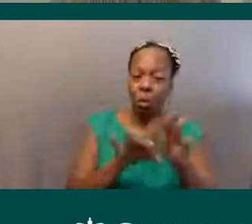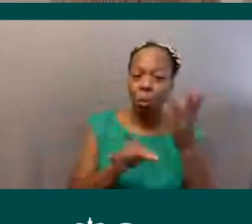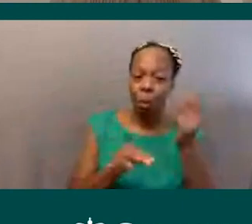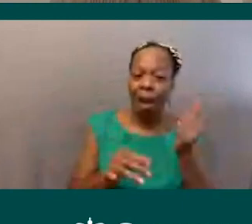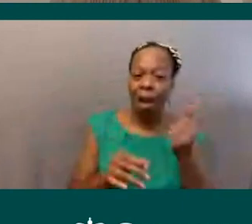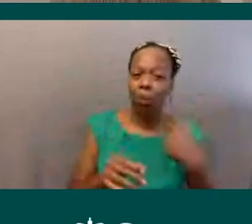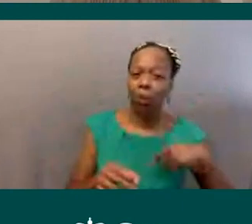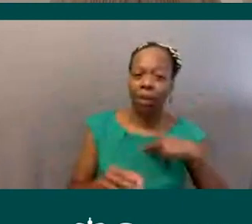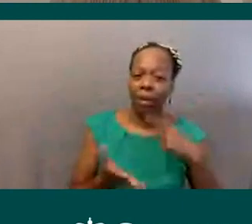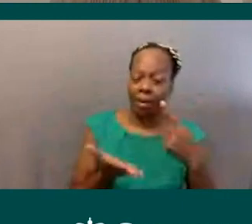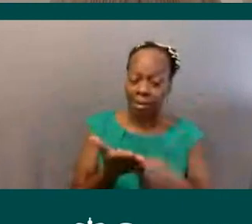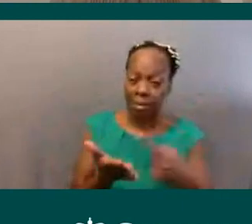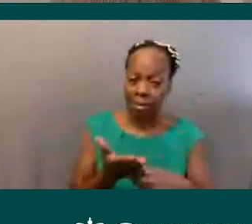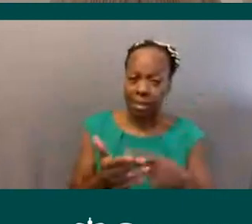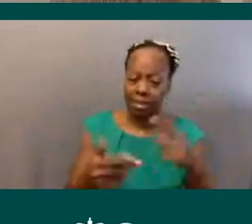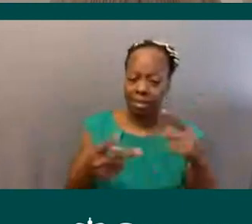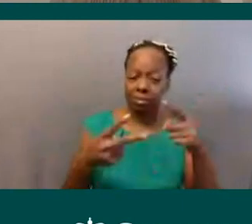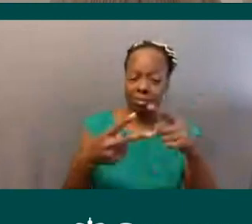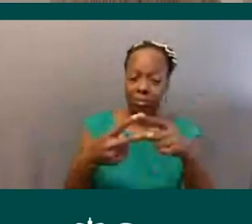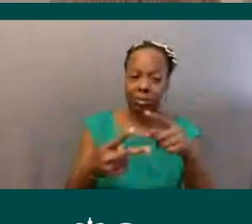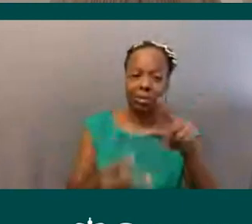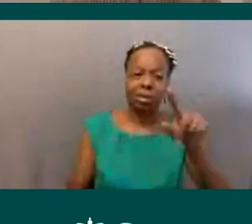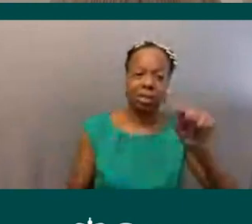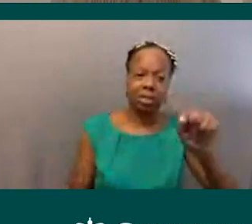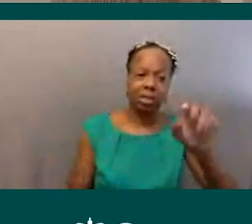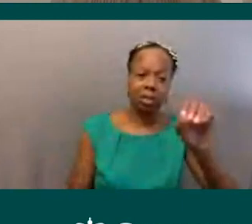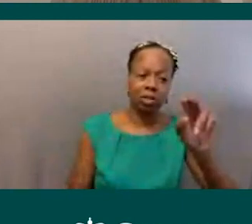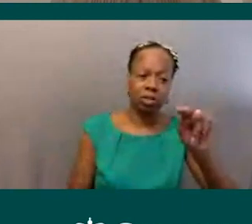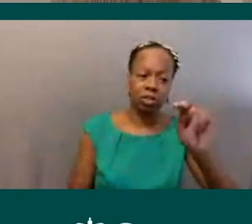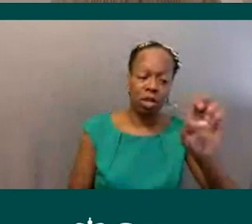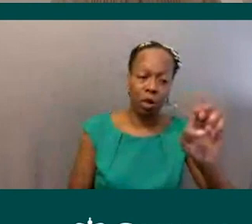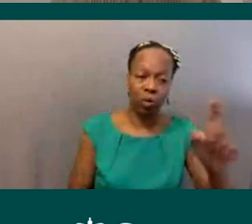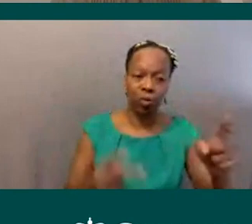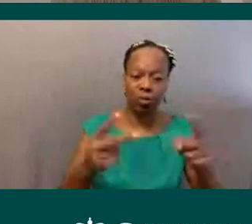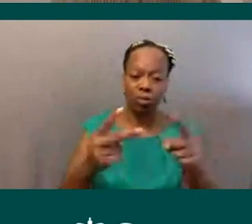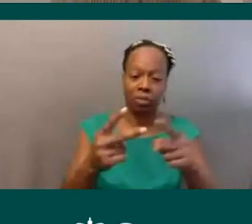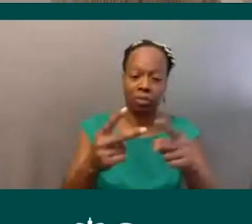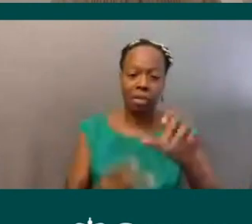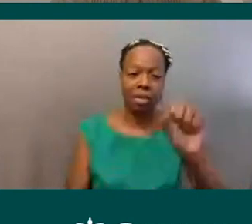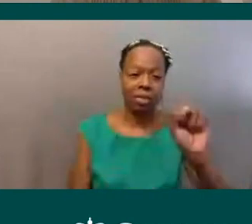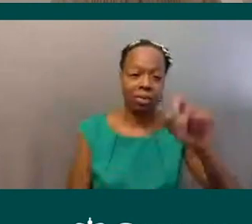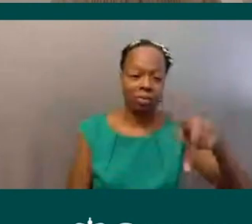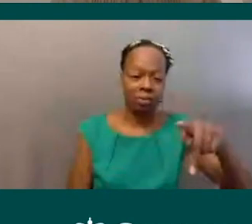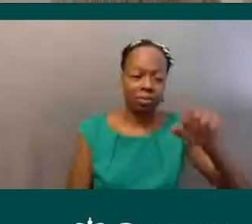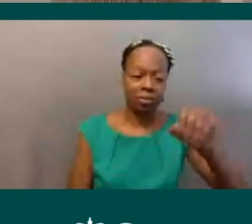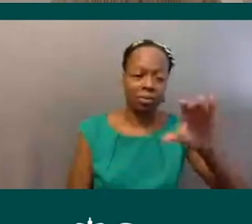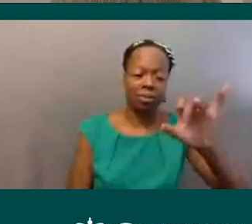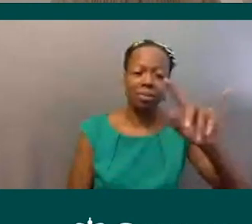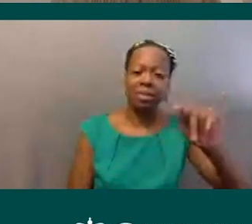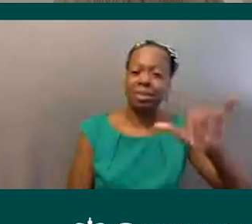than just potentially trying to decrease that tone in that muscle,